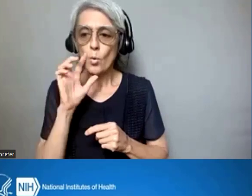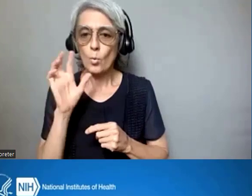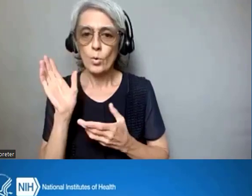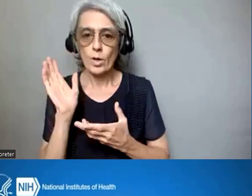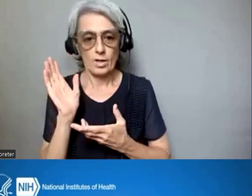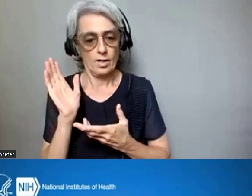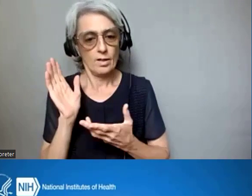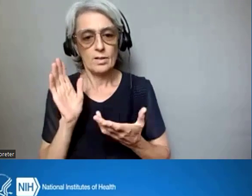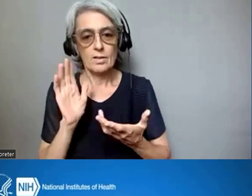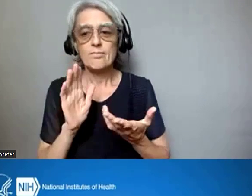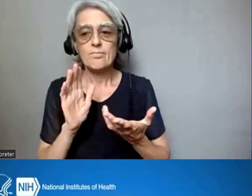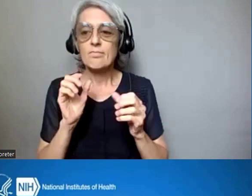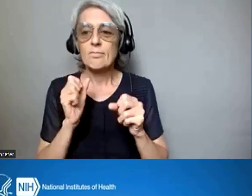to the reviewers and the panel?"